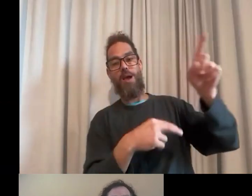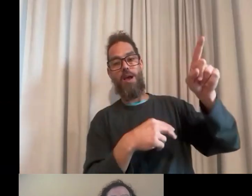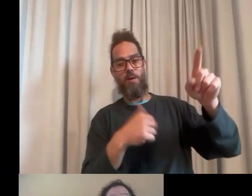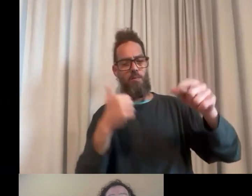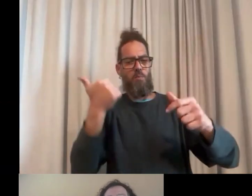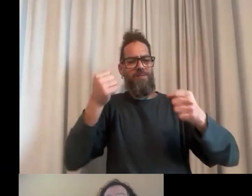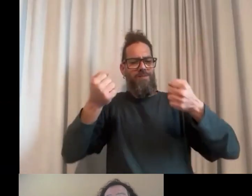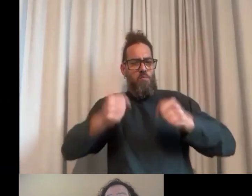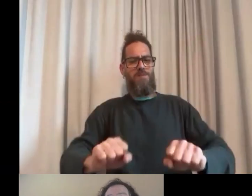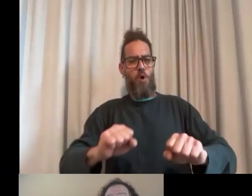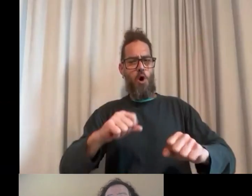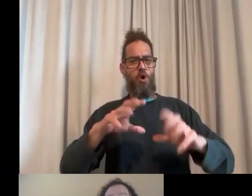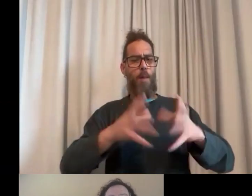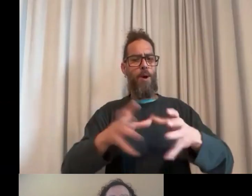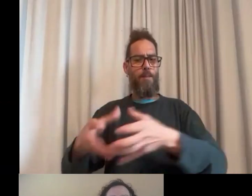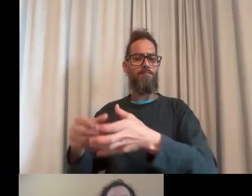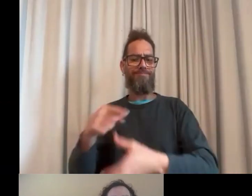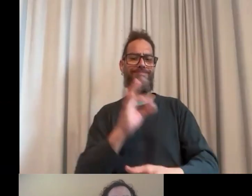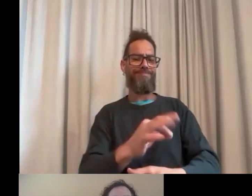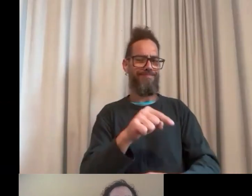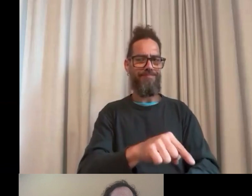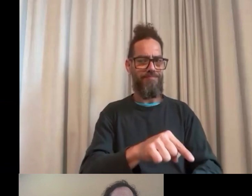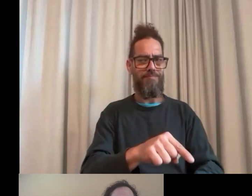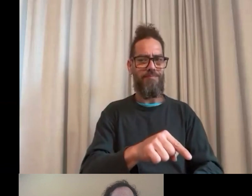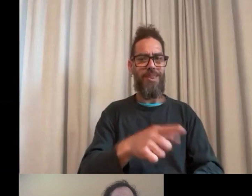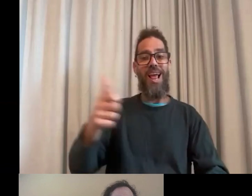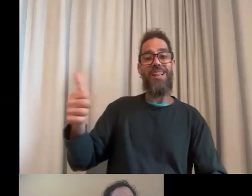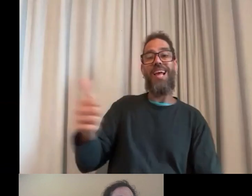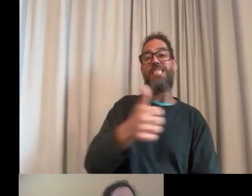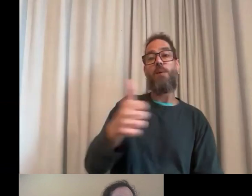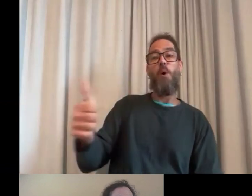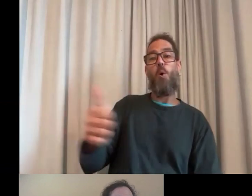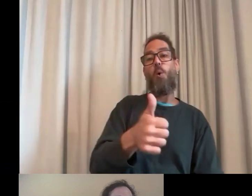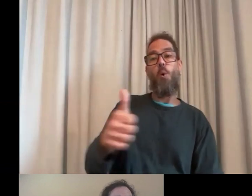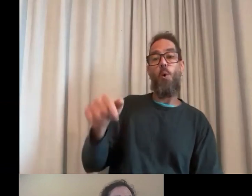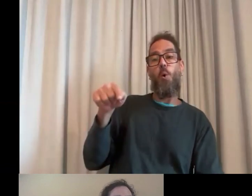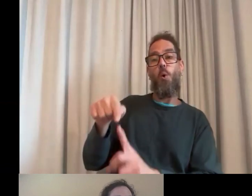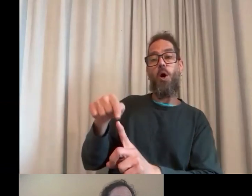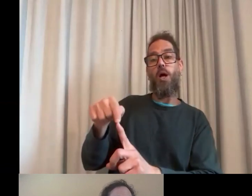in our space, that's a strong group. There's also anyone involved in transportation,